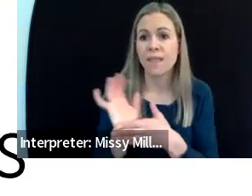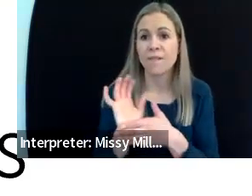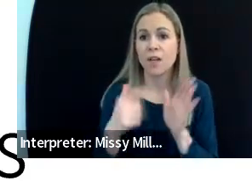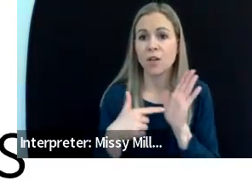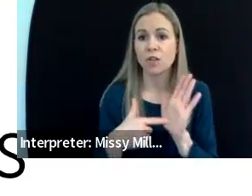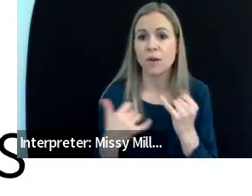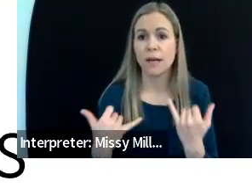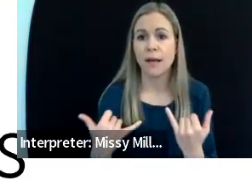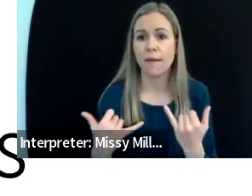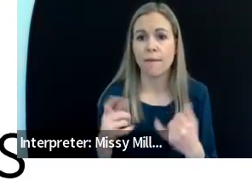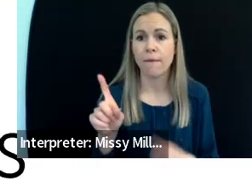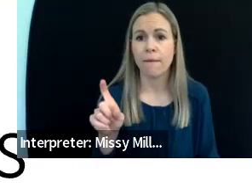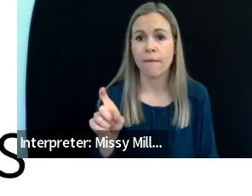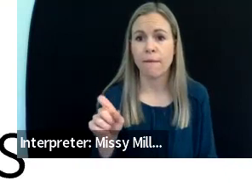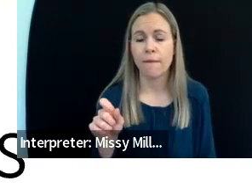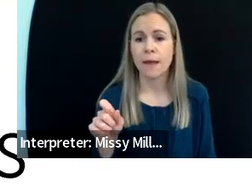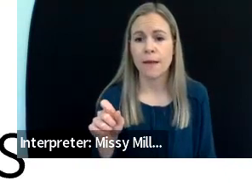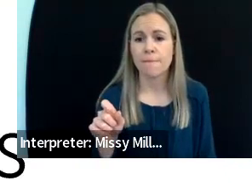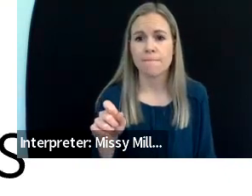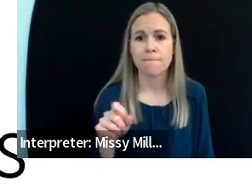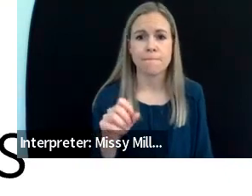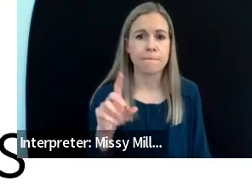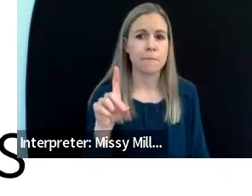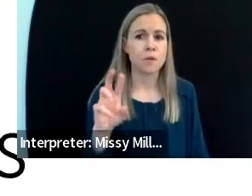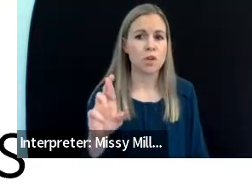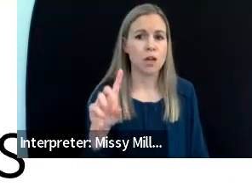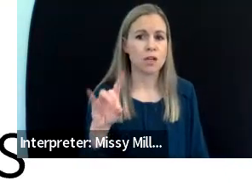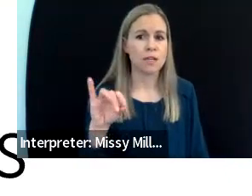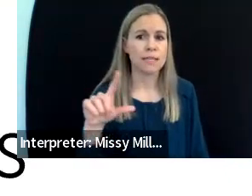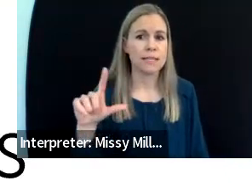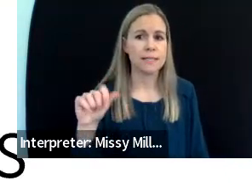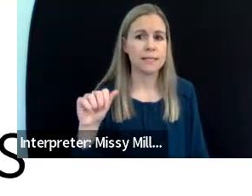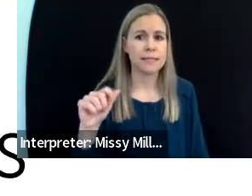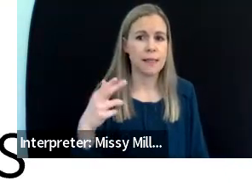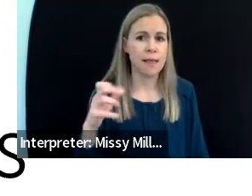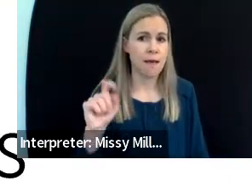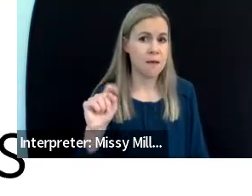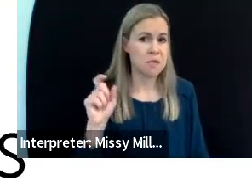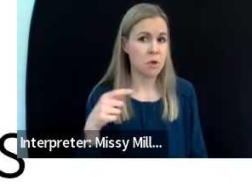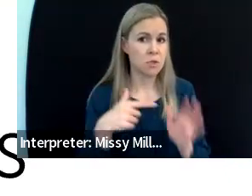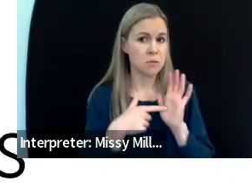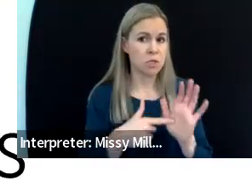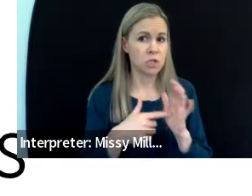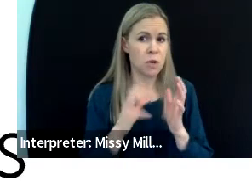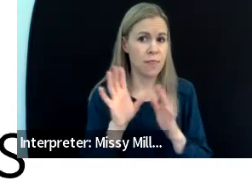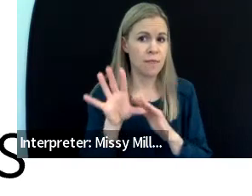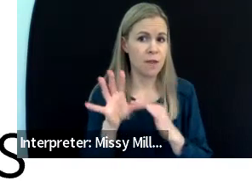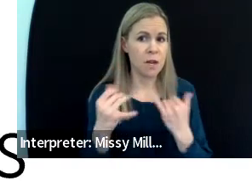Dr. Wright: Yeah. Dr Dillahunt, is the video supposed to be playing right now?